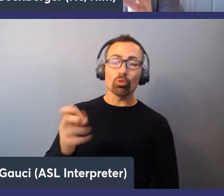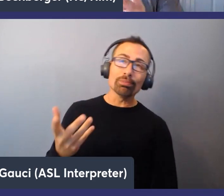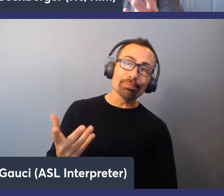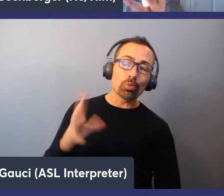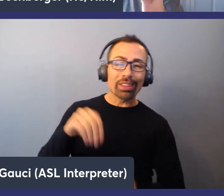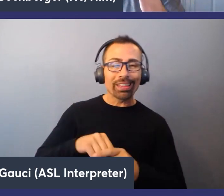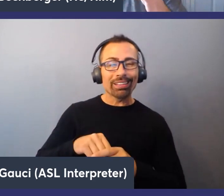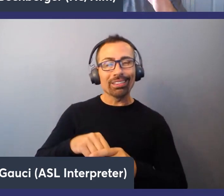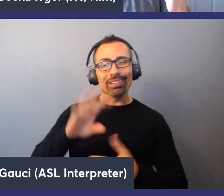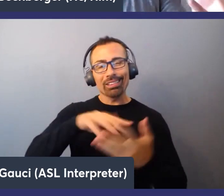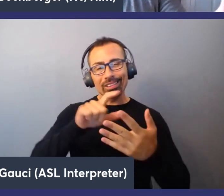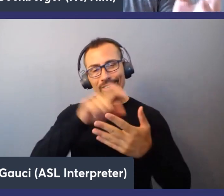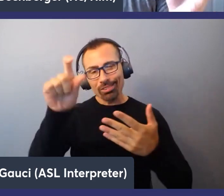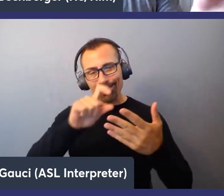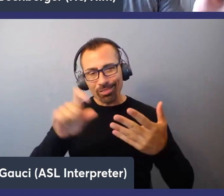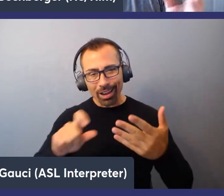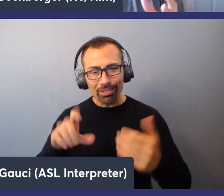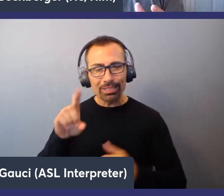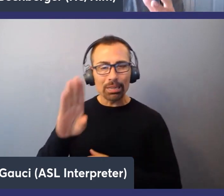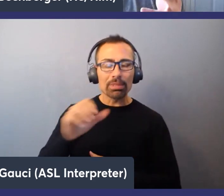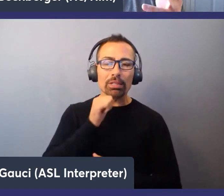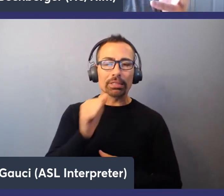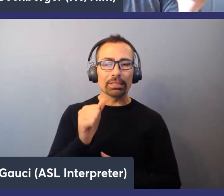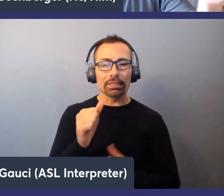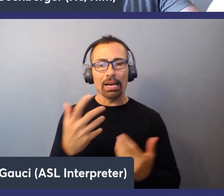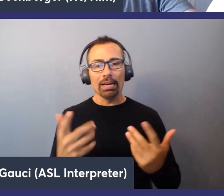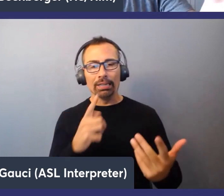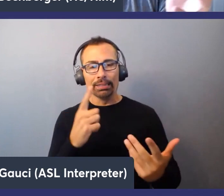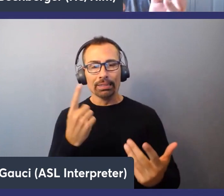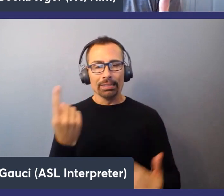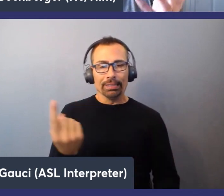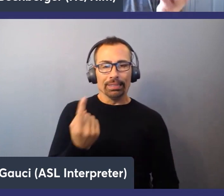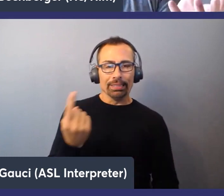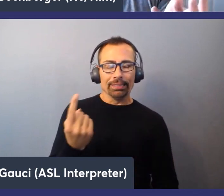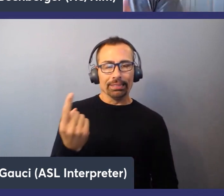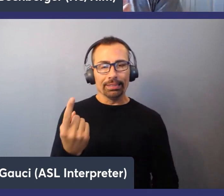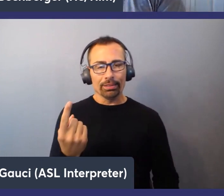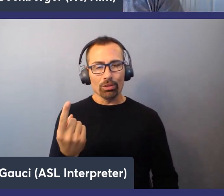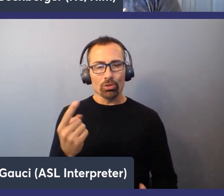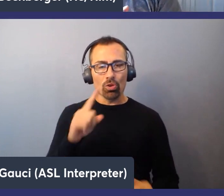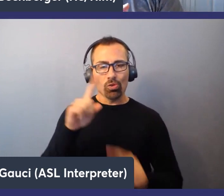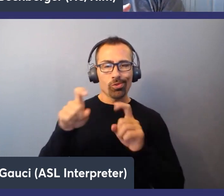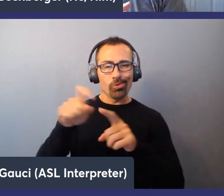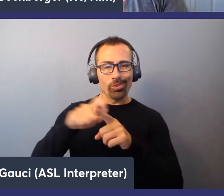that SQL is for RDS. There's several different query languages,